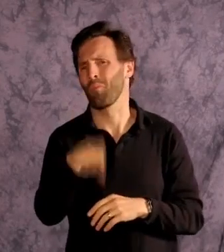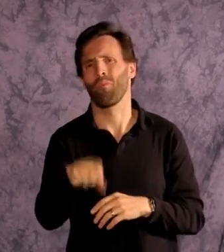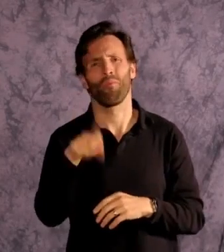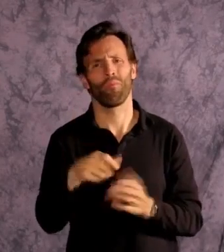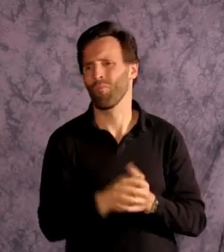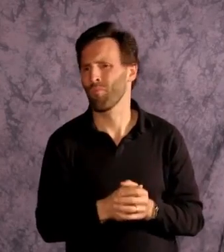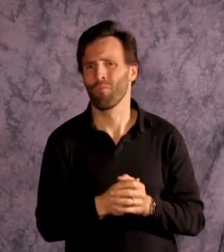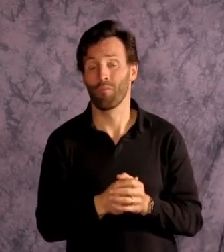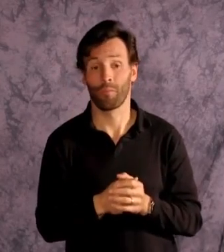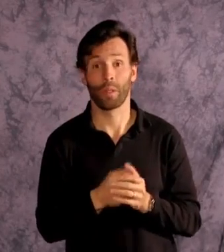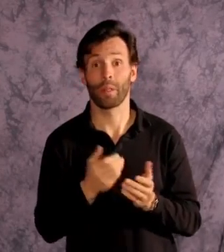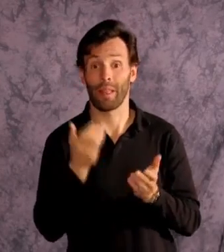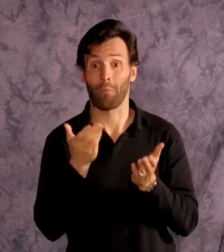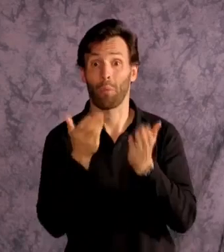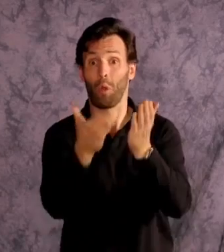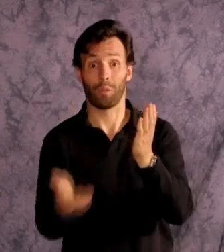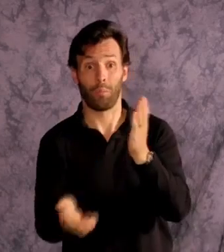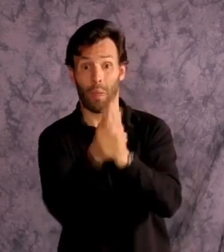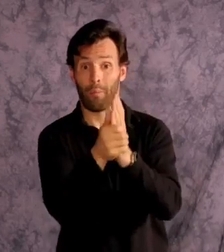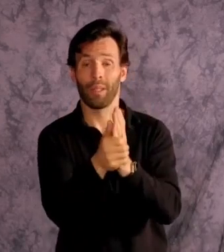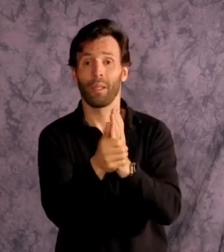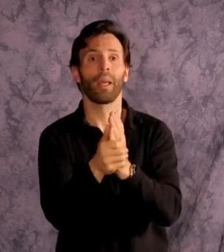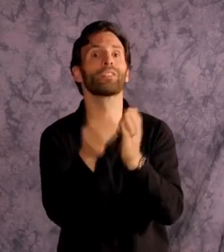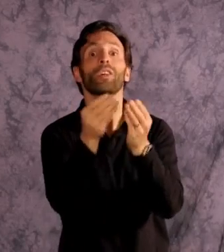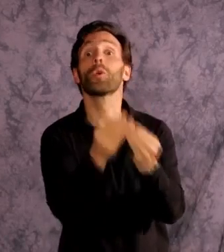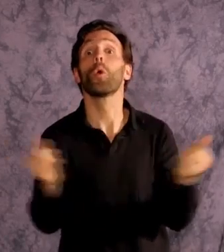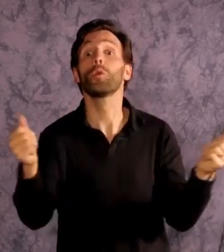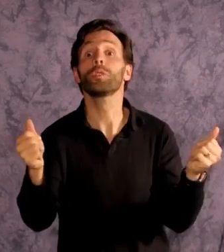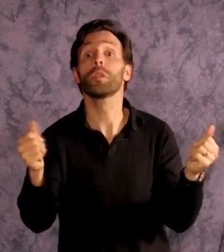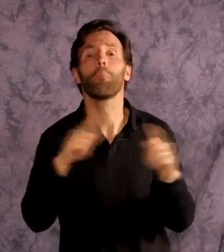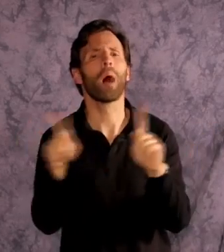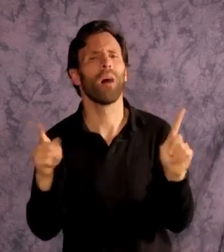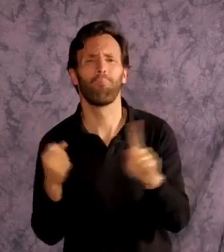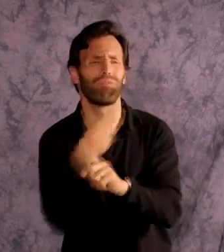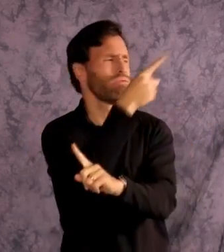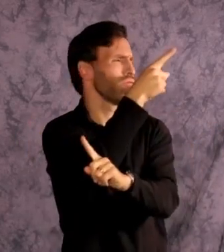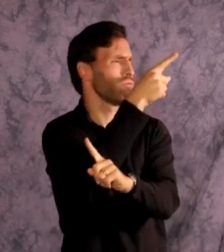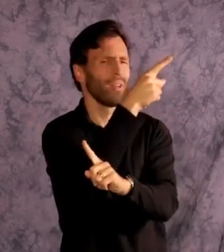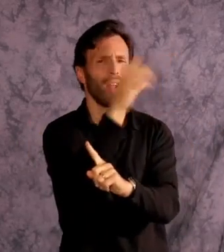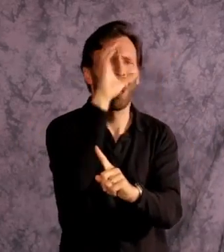to place permanent barriers where none are needed.